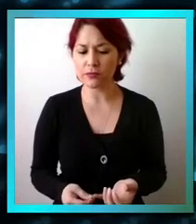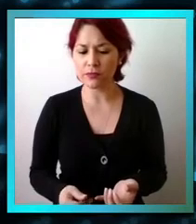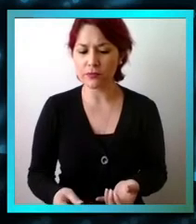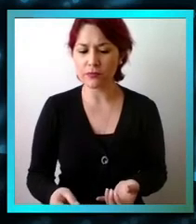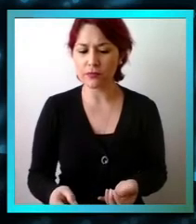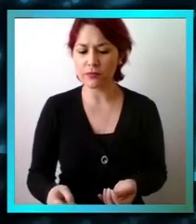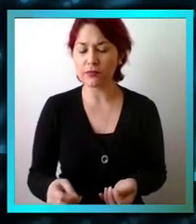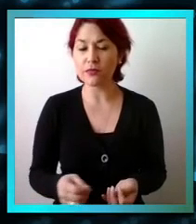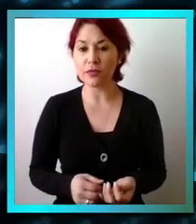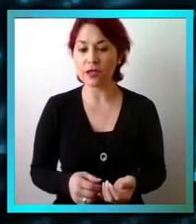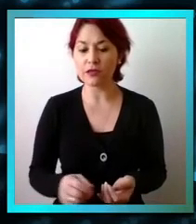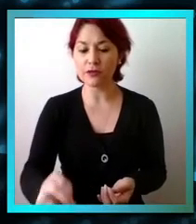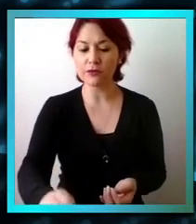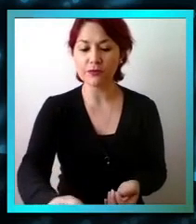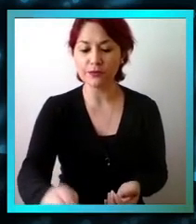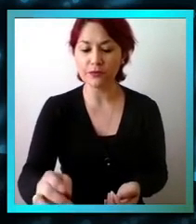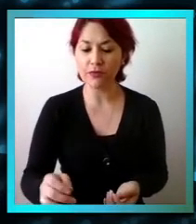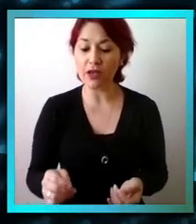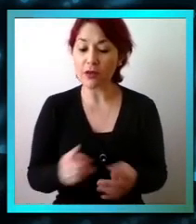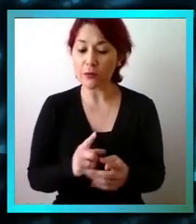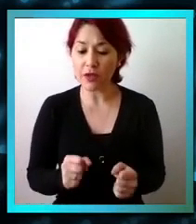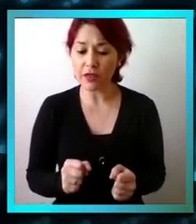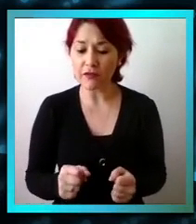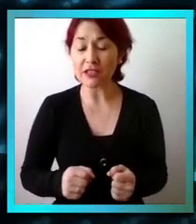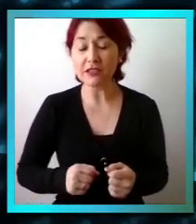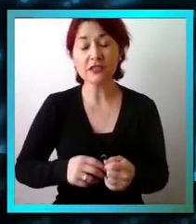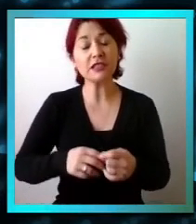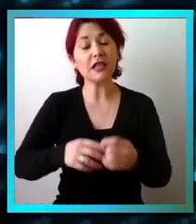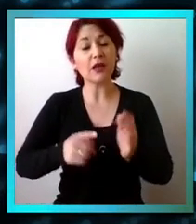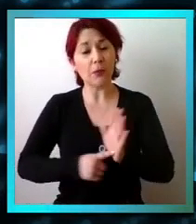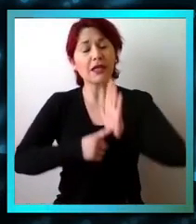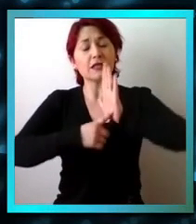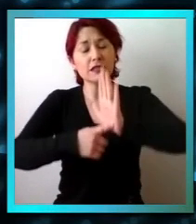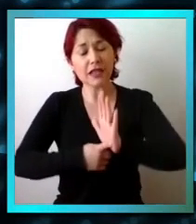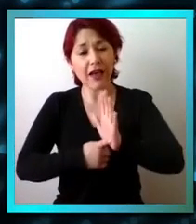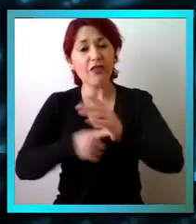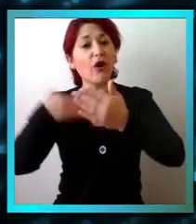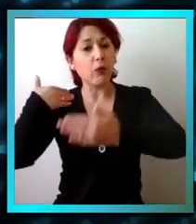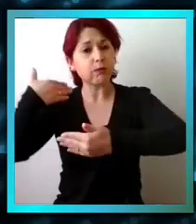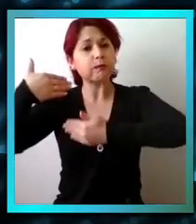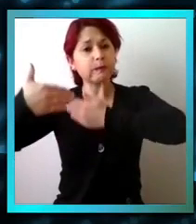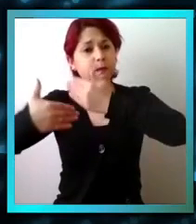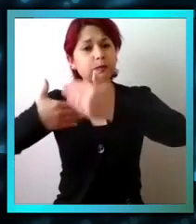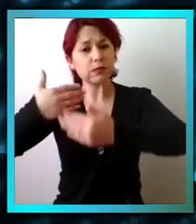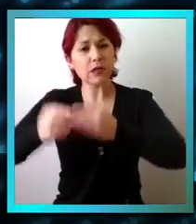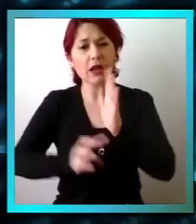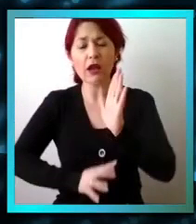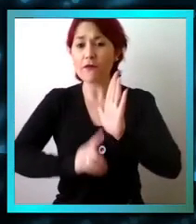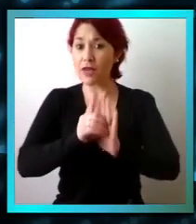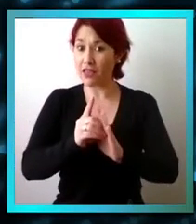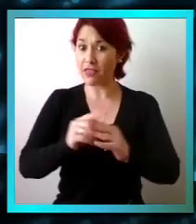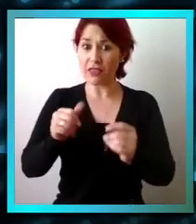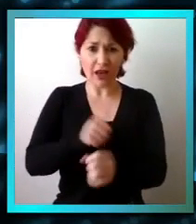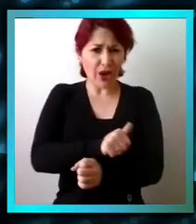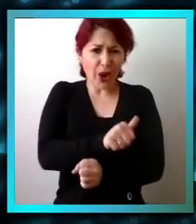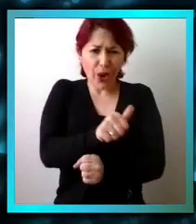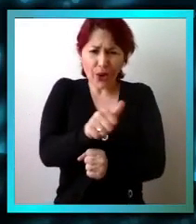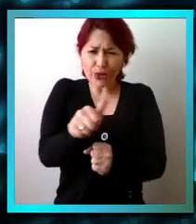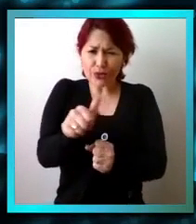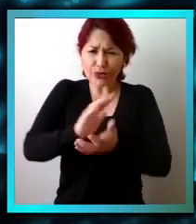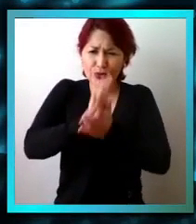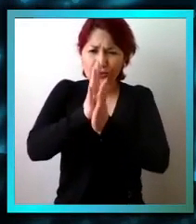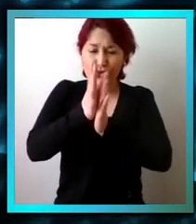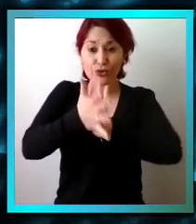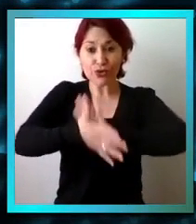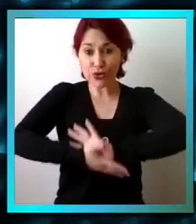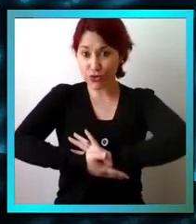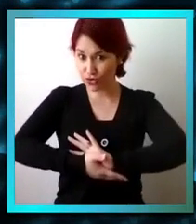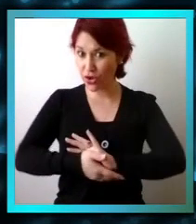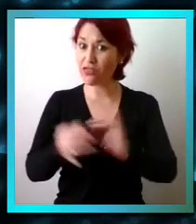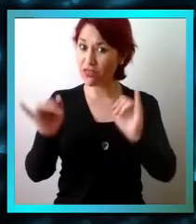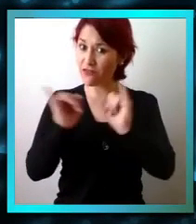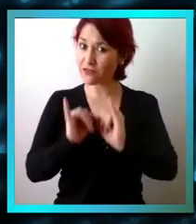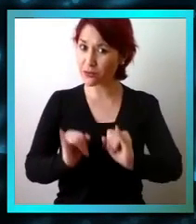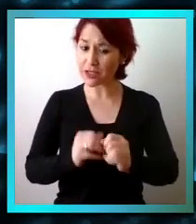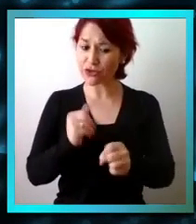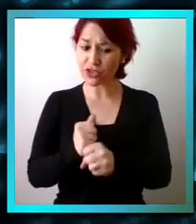model to affect the rest of the system so um in a modern cyber world we are facing three